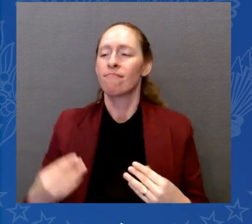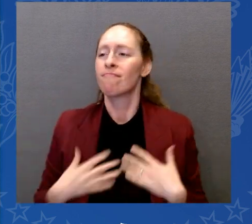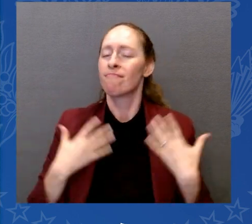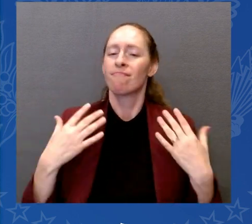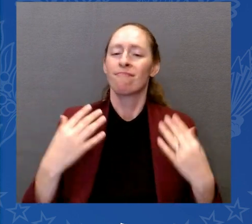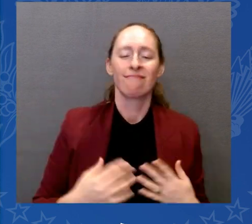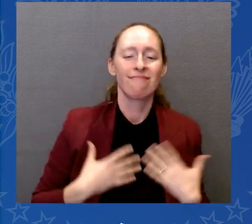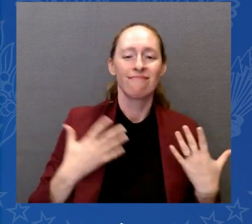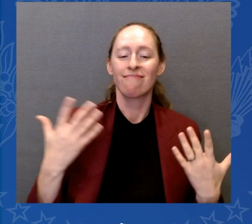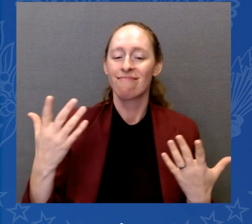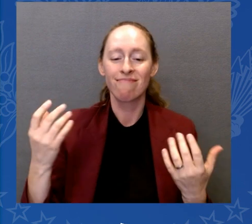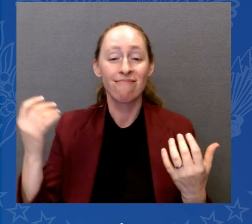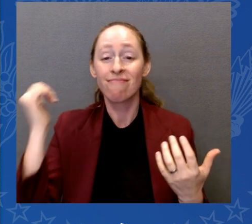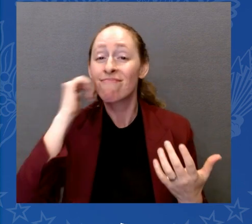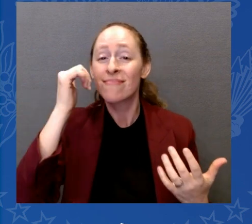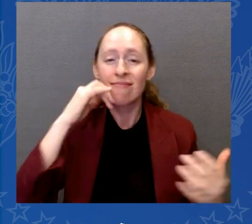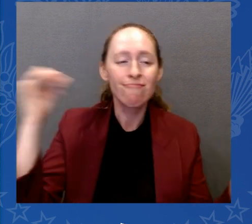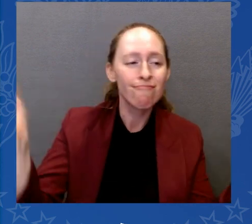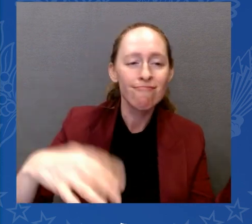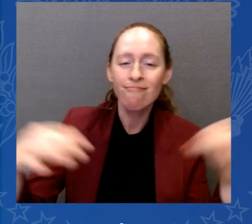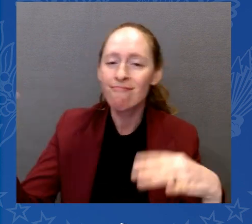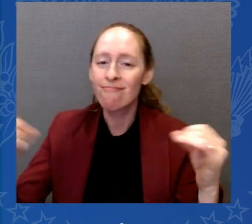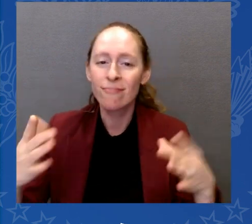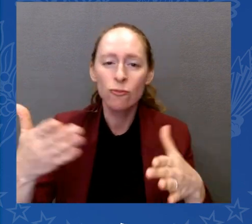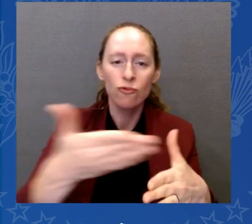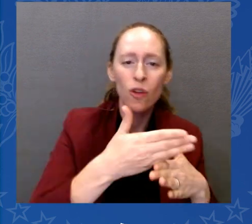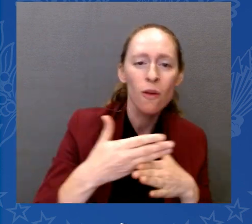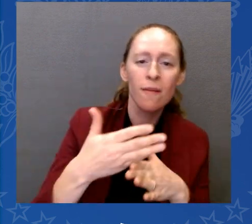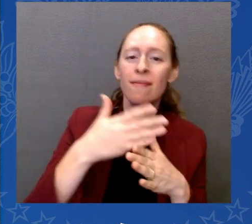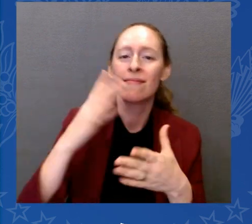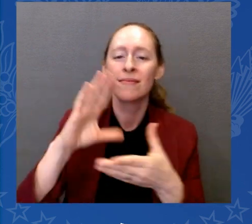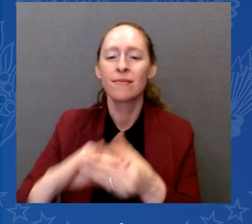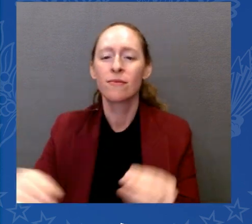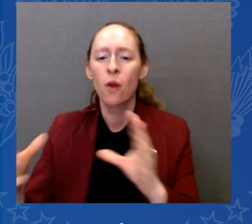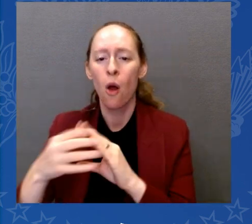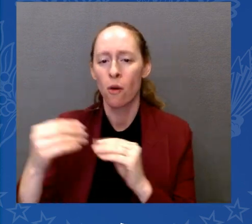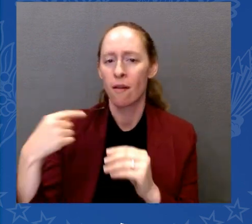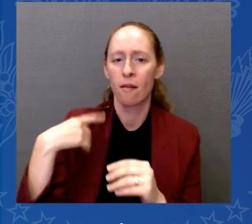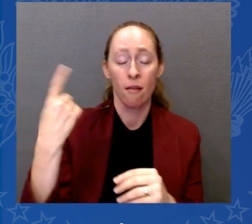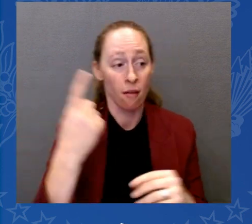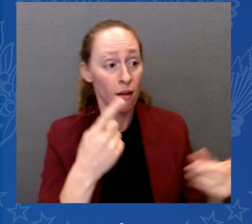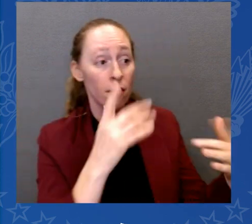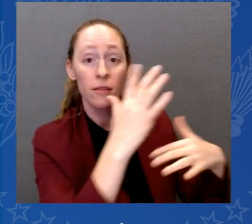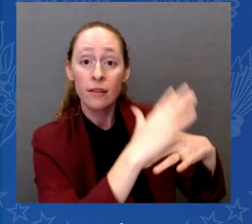And then I'll pass on to my son. Designating Camp Hill and the surrounding landscape